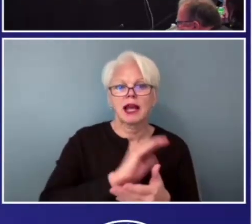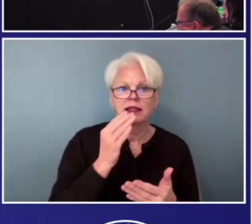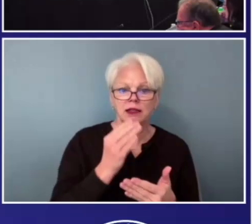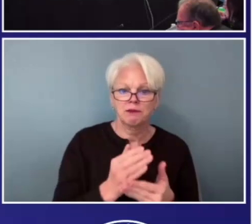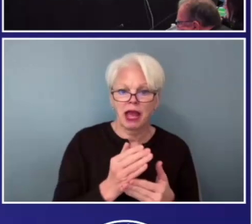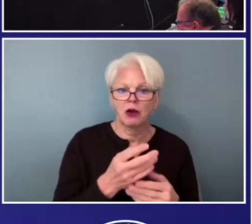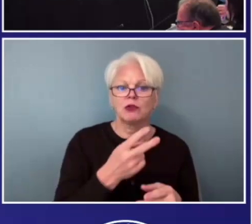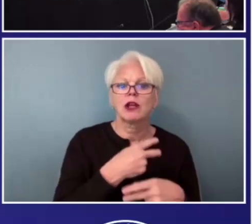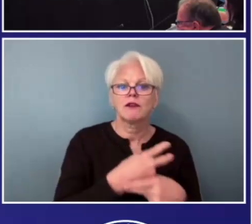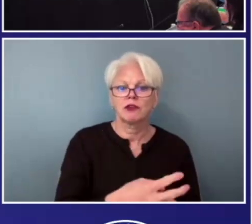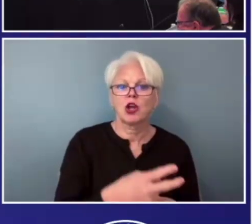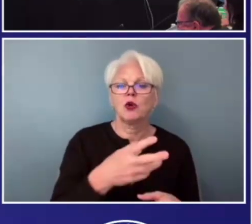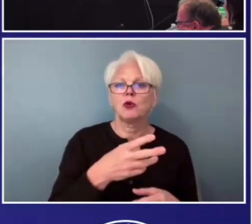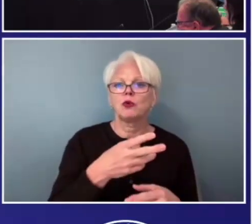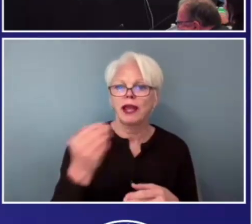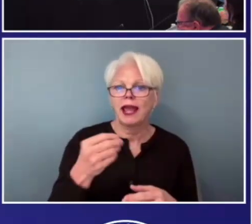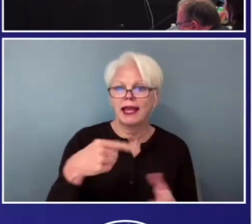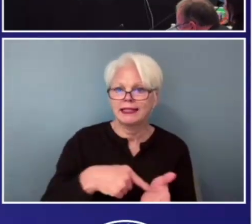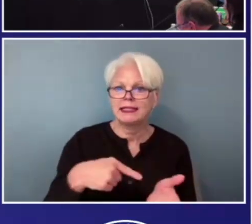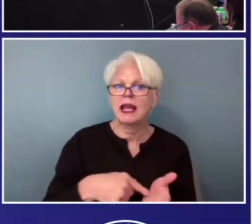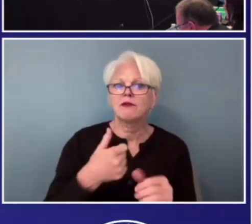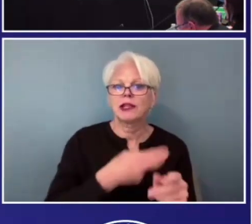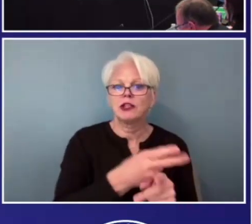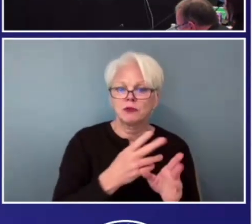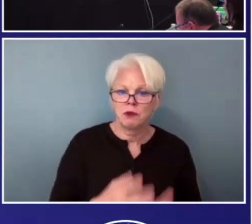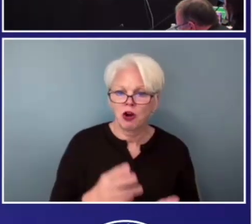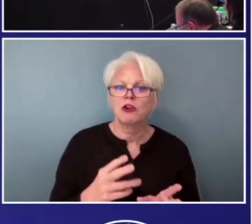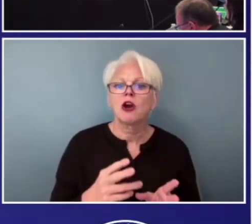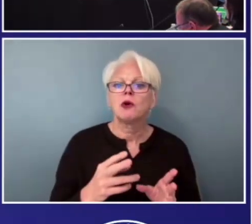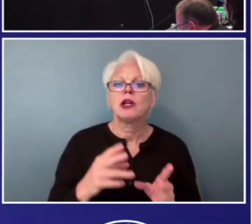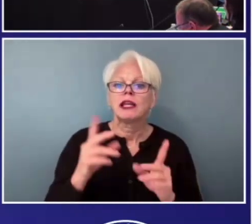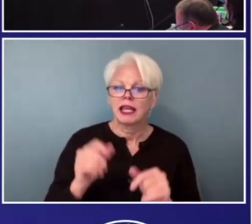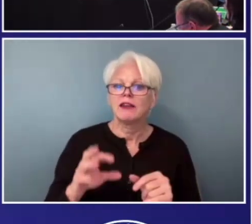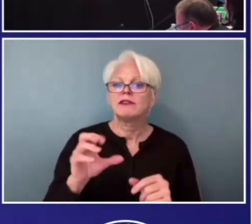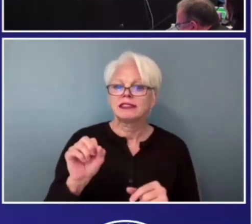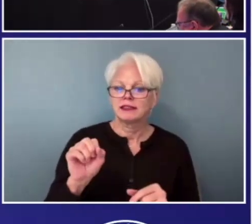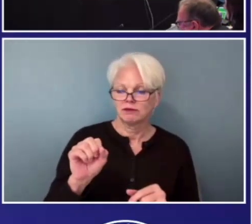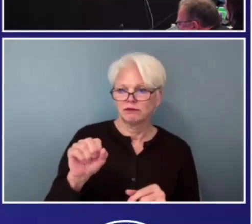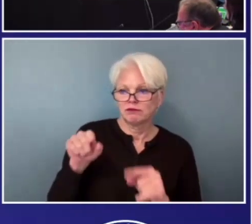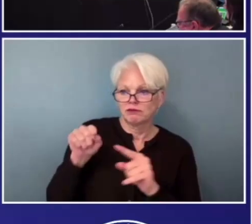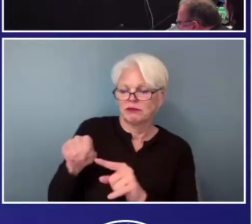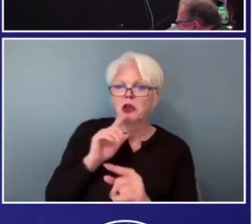jointly. We heard that that was a big concern for many negotiators, and we conceded on that.